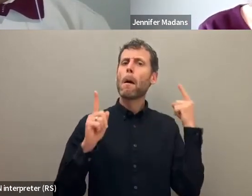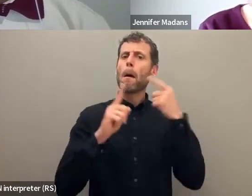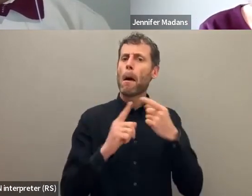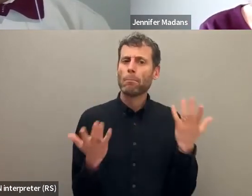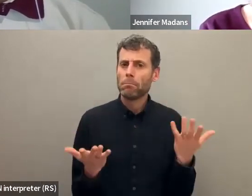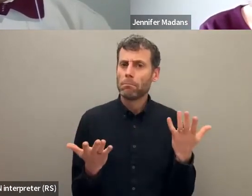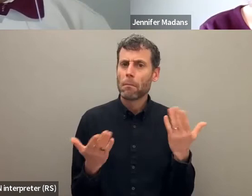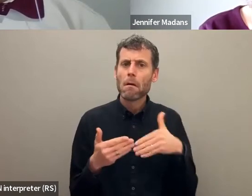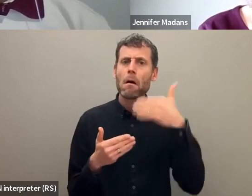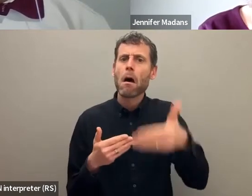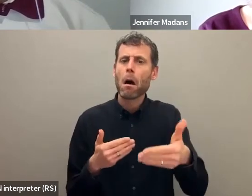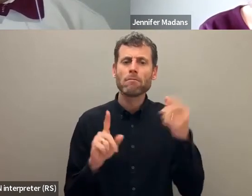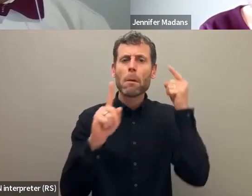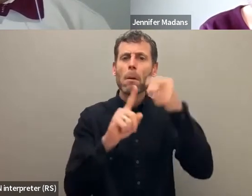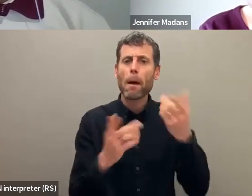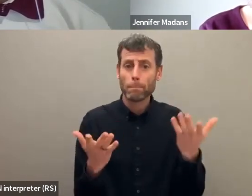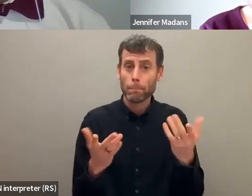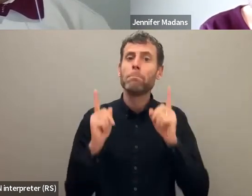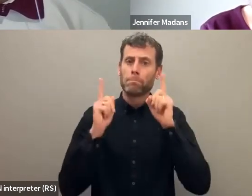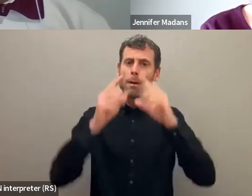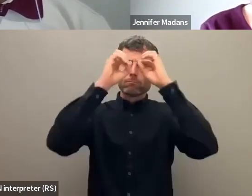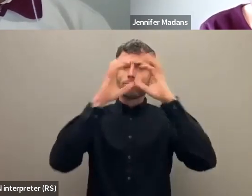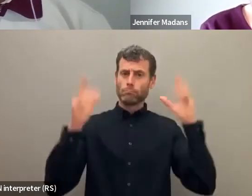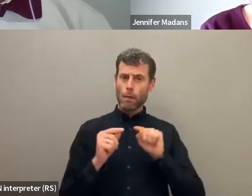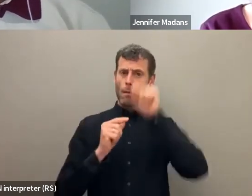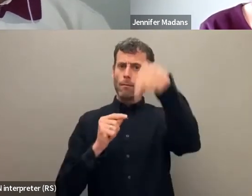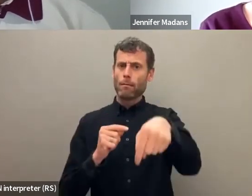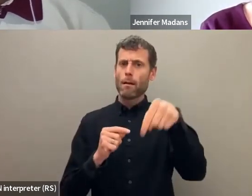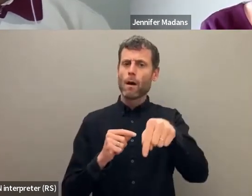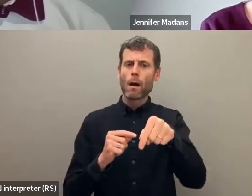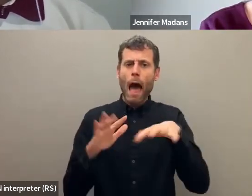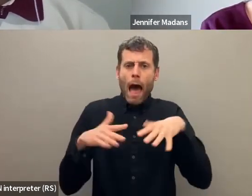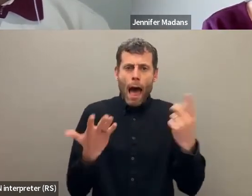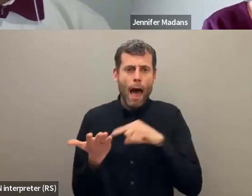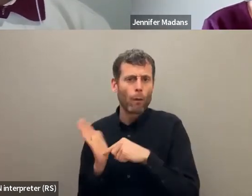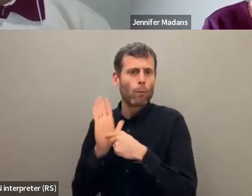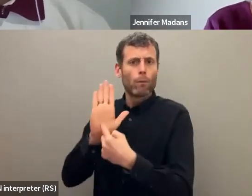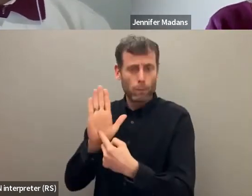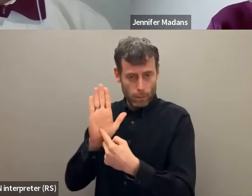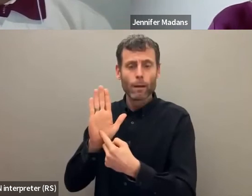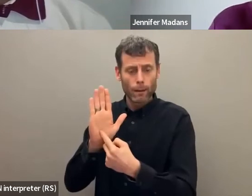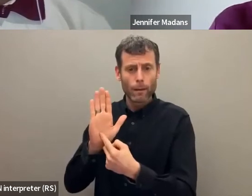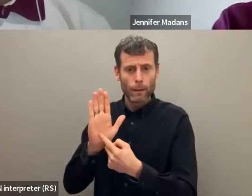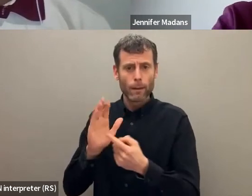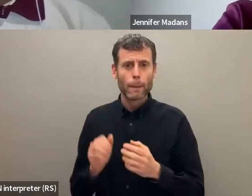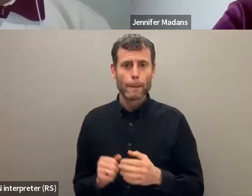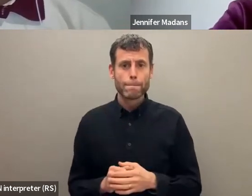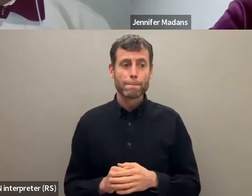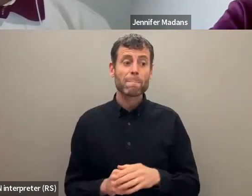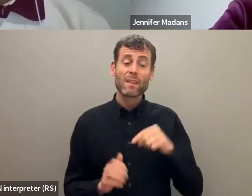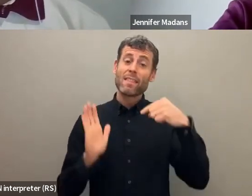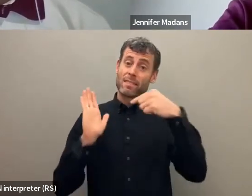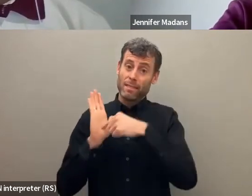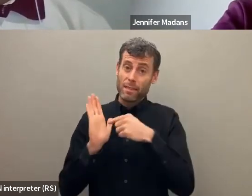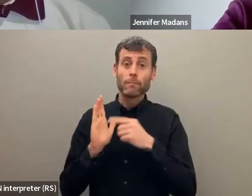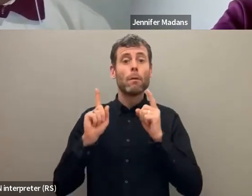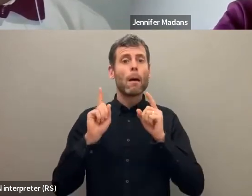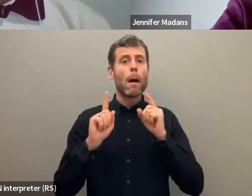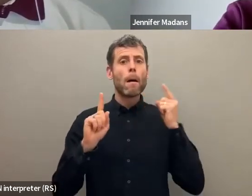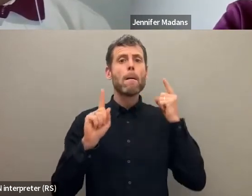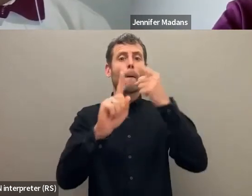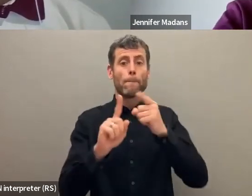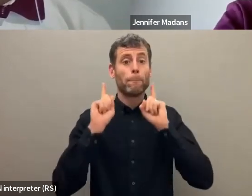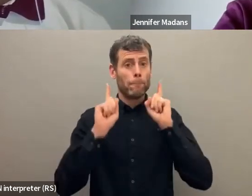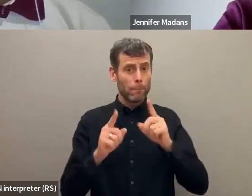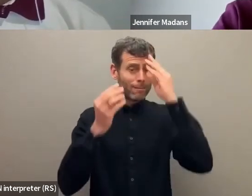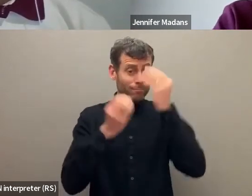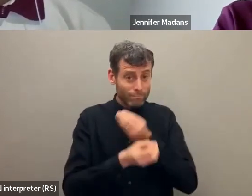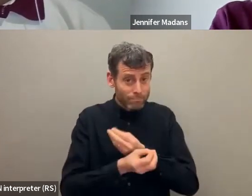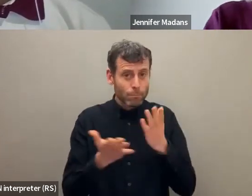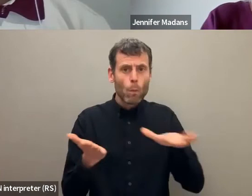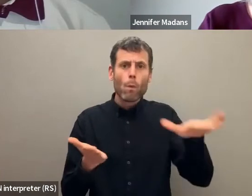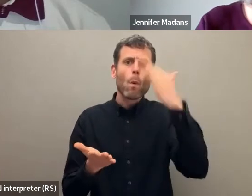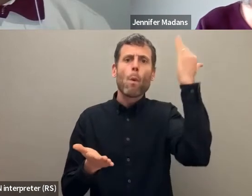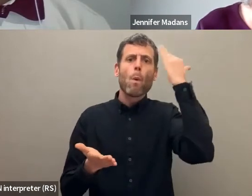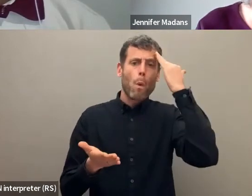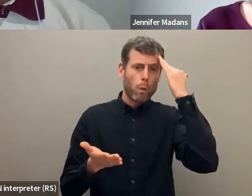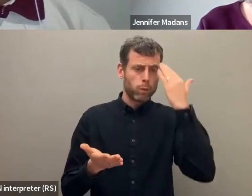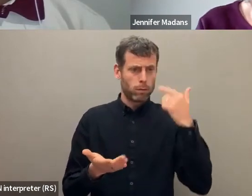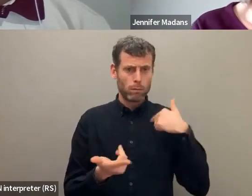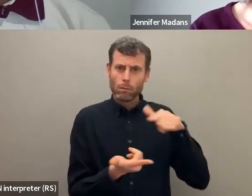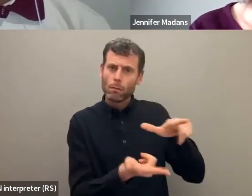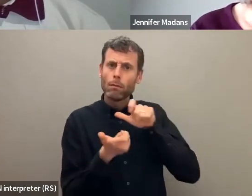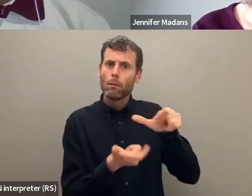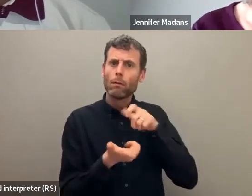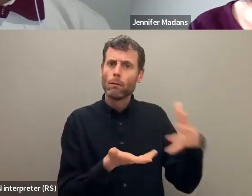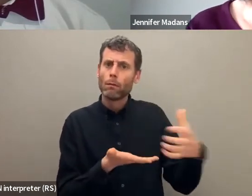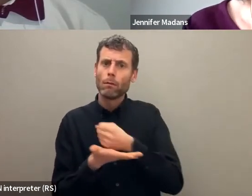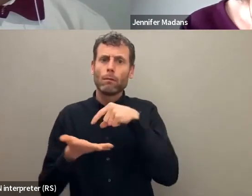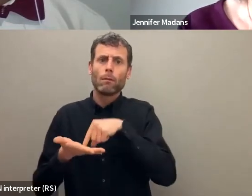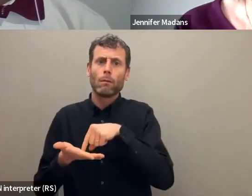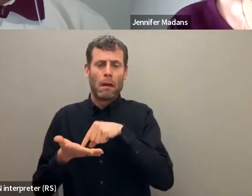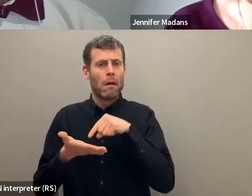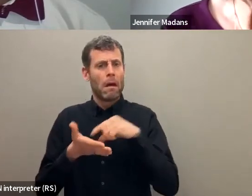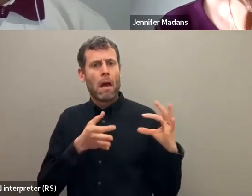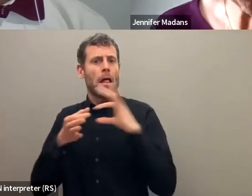Jennifer Madans: The other major data source or administrative and programmatic data collections that reflect programmatic activities in all sectors of government, and these can be general something like the data would that would be gender generated by.